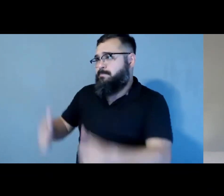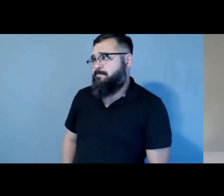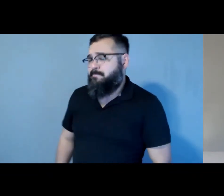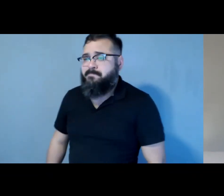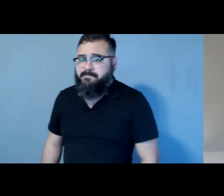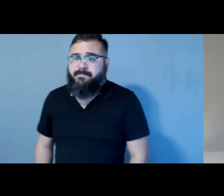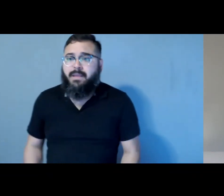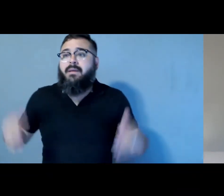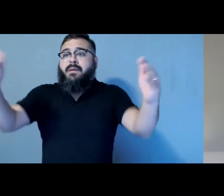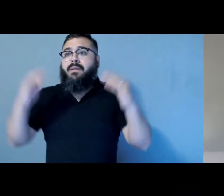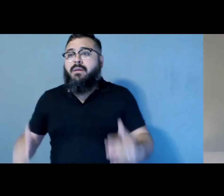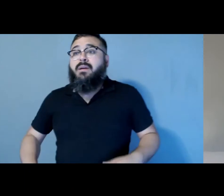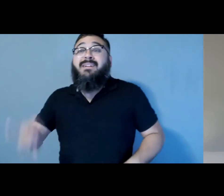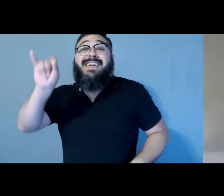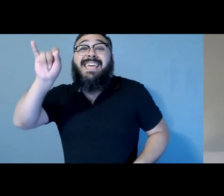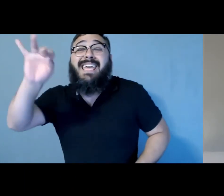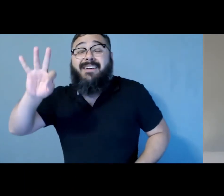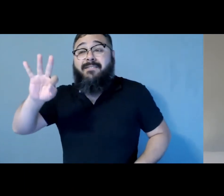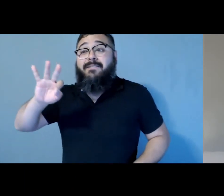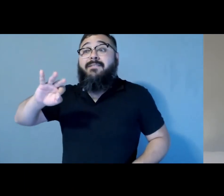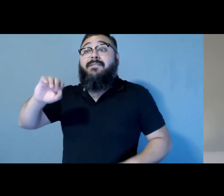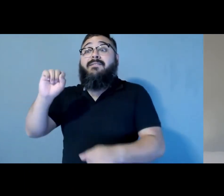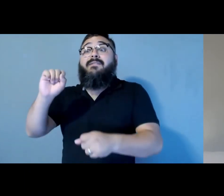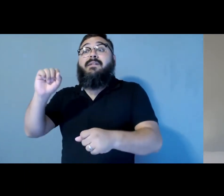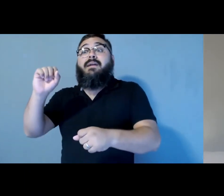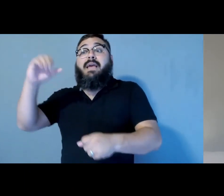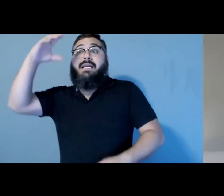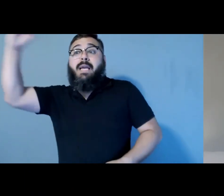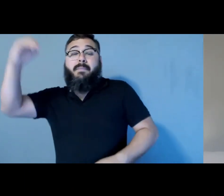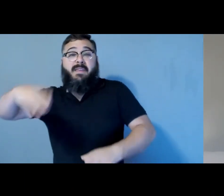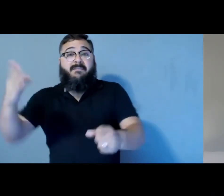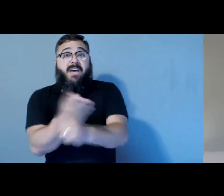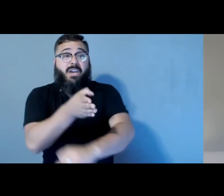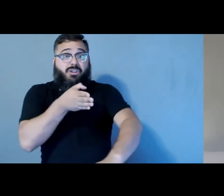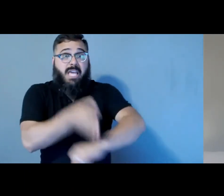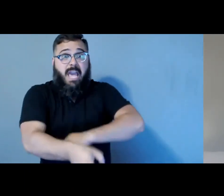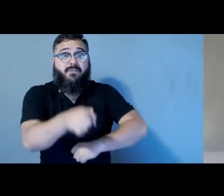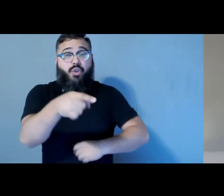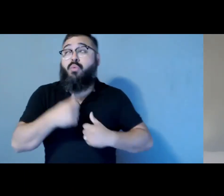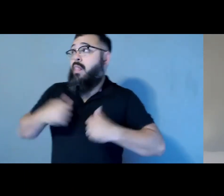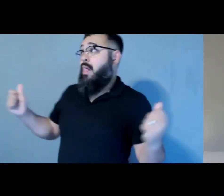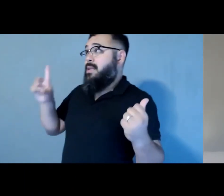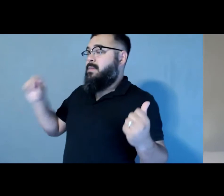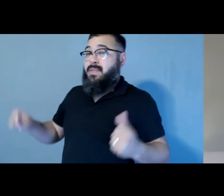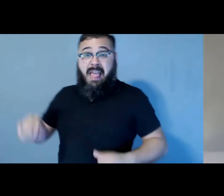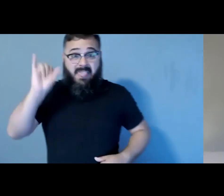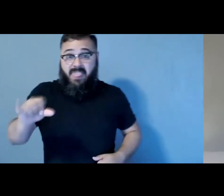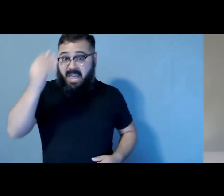So the next question is what if an employer fires you after you disclose a disability? So just with that information of the question,